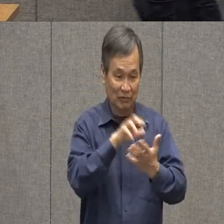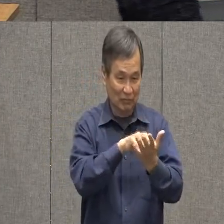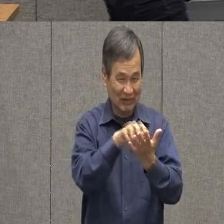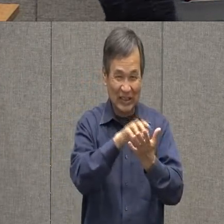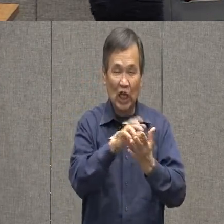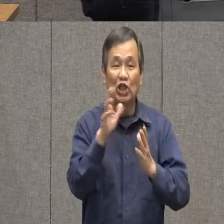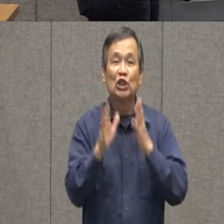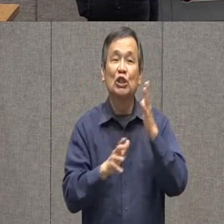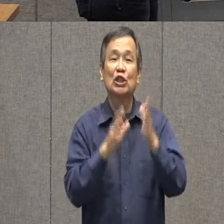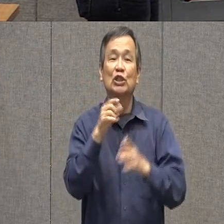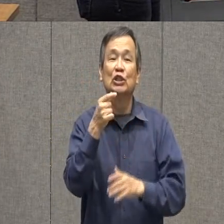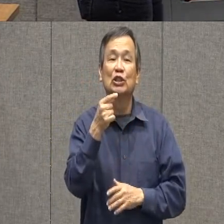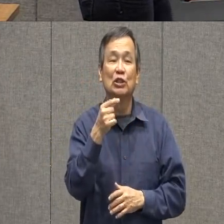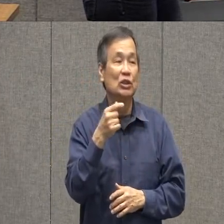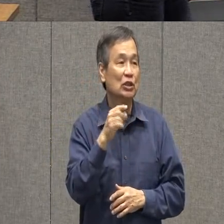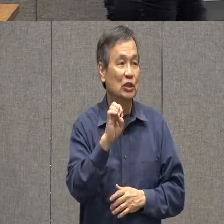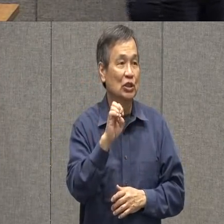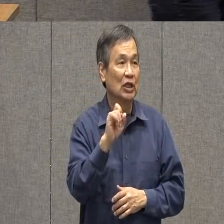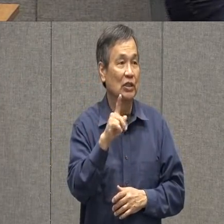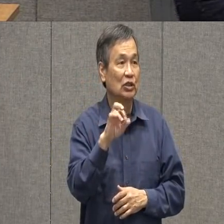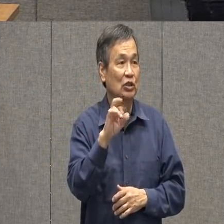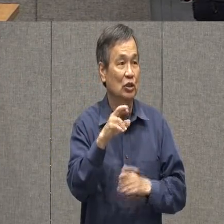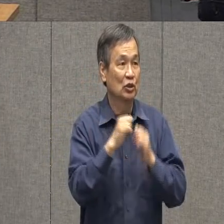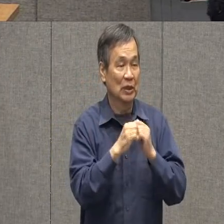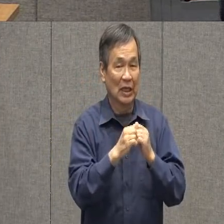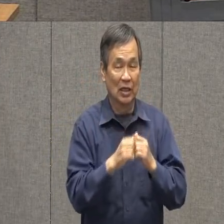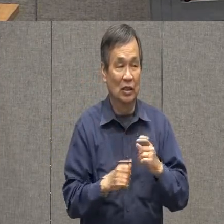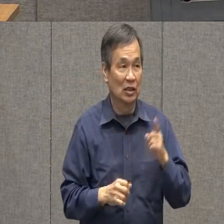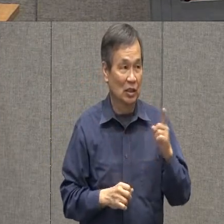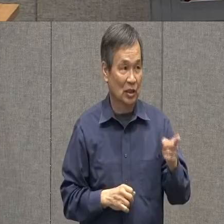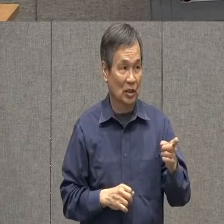So, we're gonna keep Ms. Ley posing a little bit and you have choices.